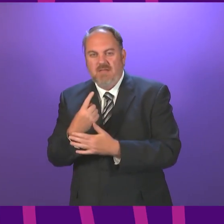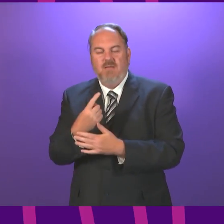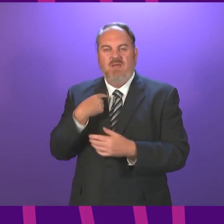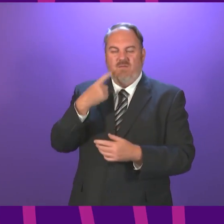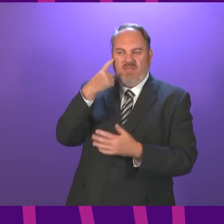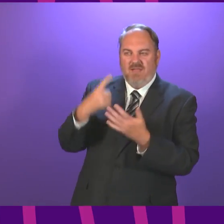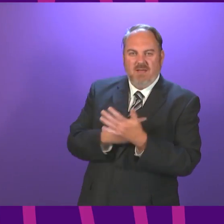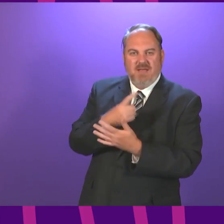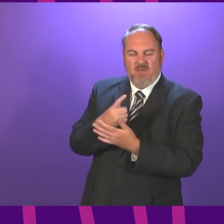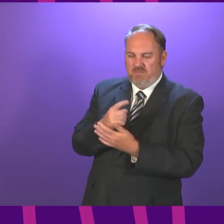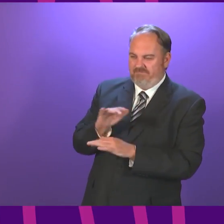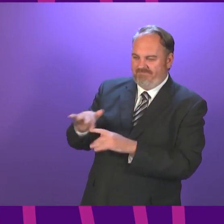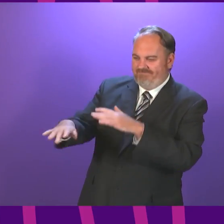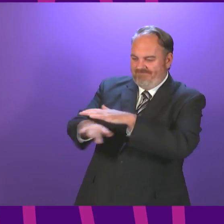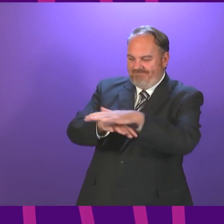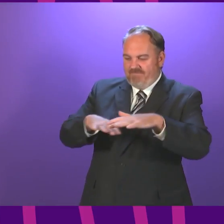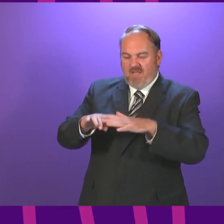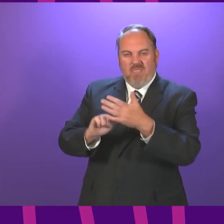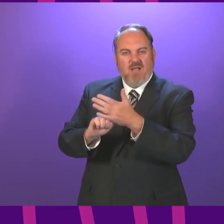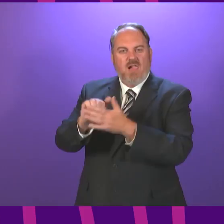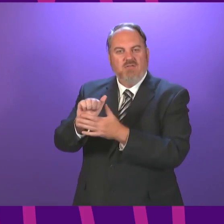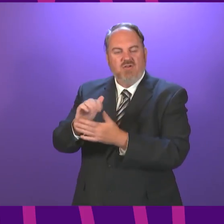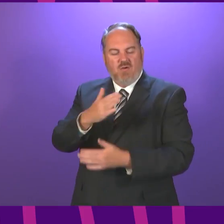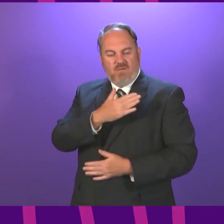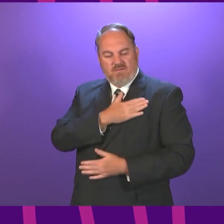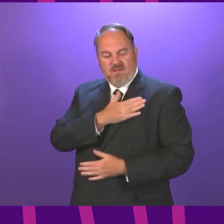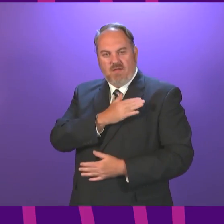get a culture of compassion and change in our services and our society.